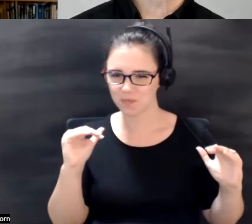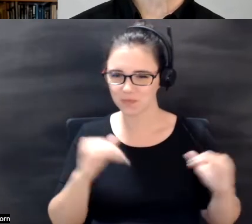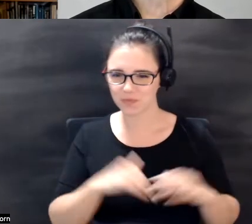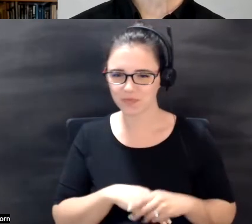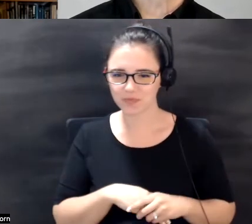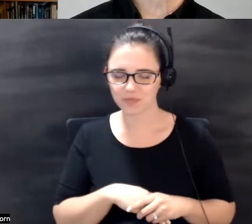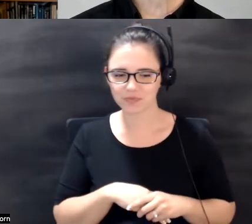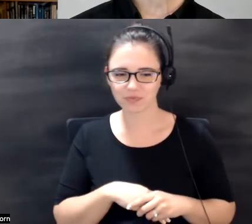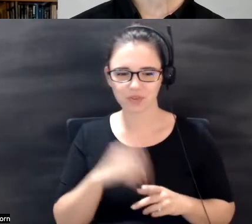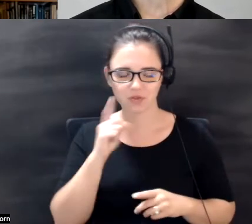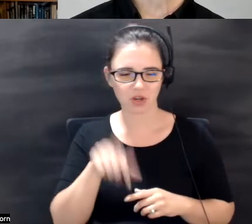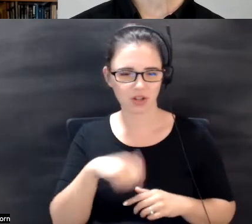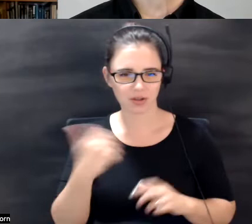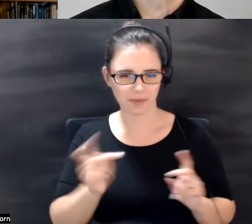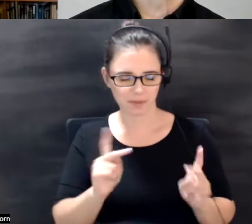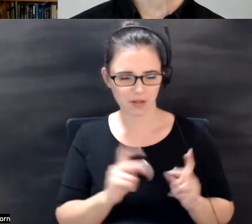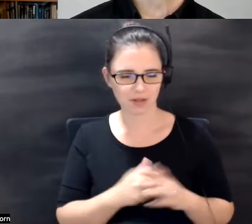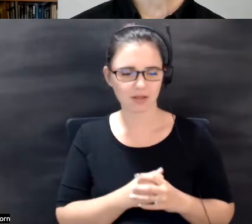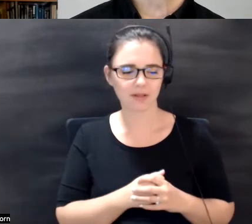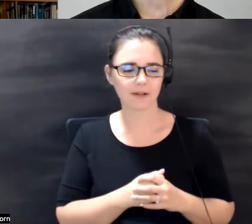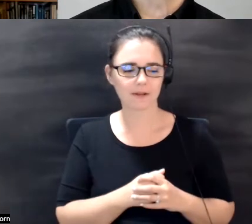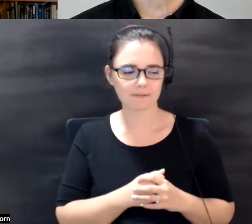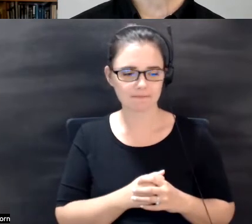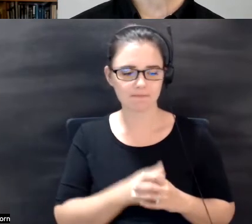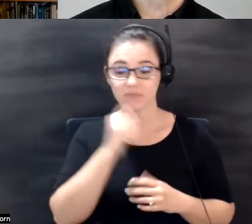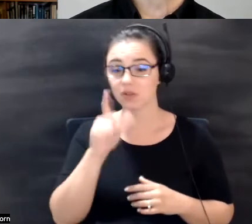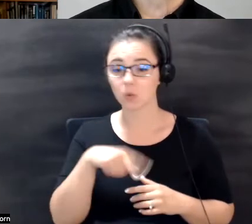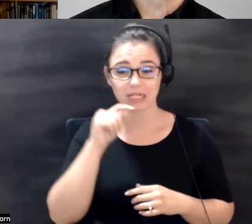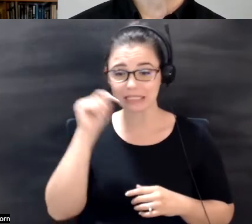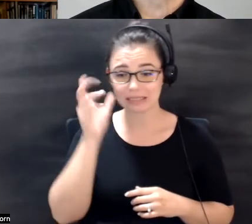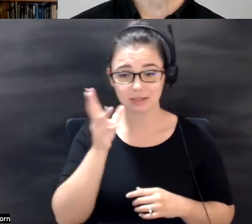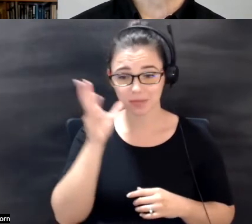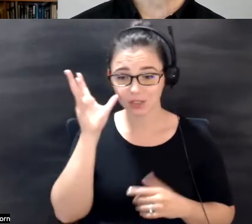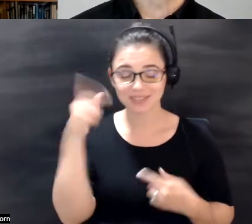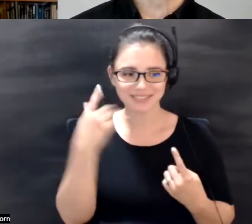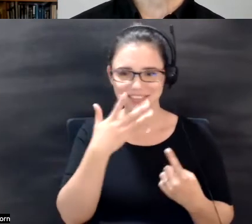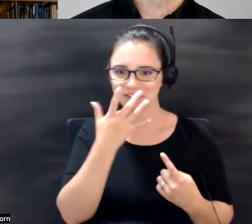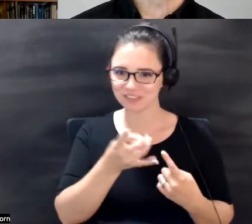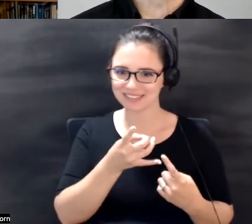to other folks, and, and, but not just the teen parents, because it's been interesting how I'd hear that, um,